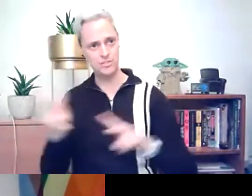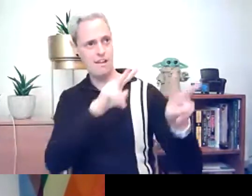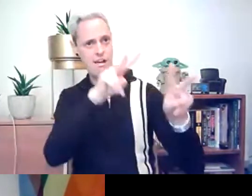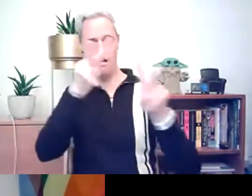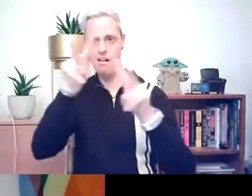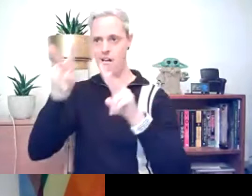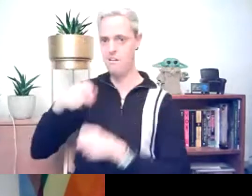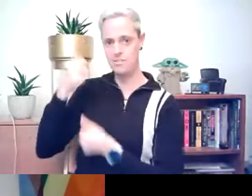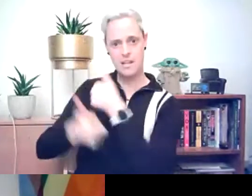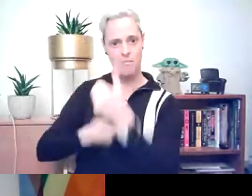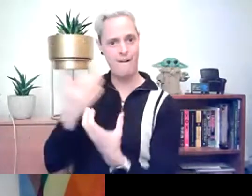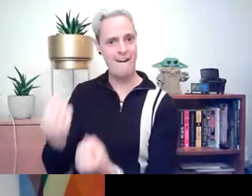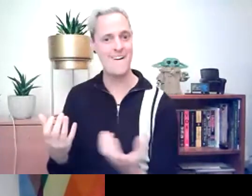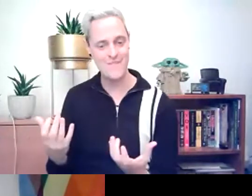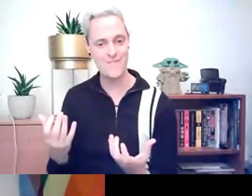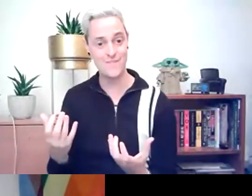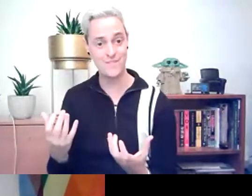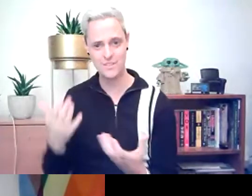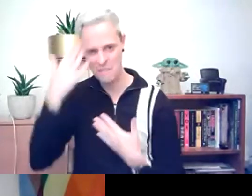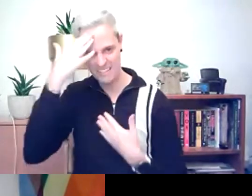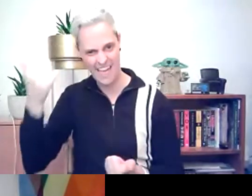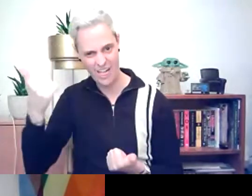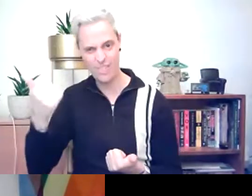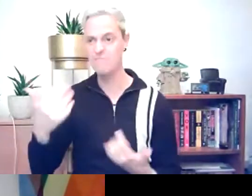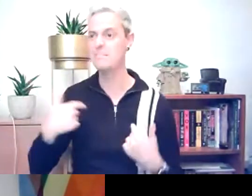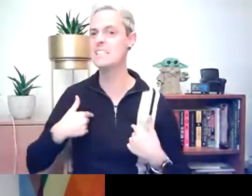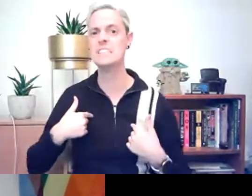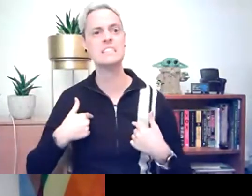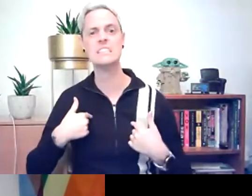18:16:48 I'm very pleased about that. Yeah, that's good, as well as an app. Okay, brilliant,